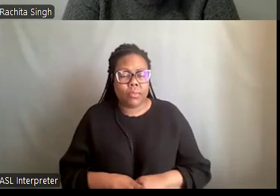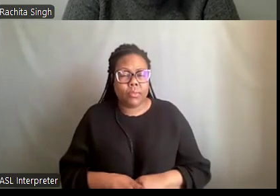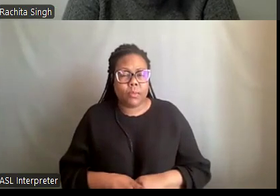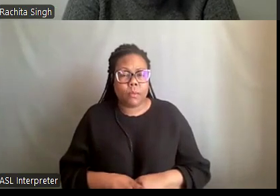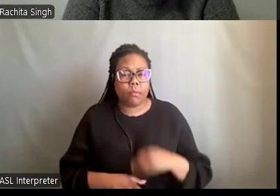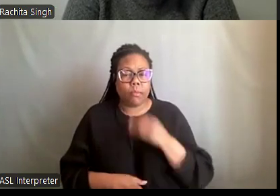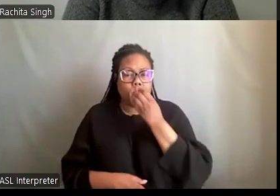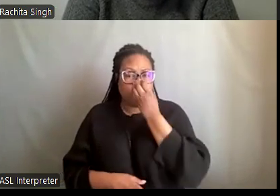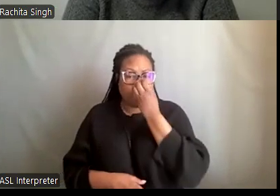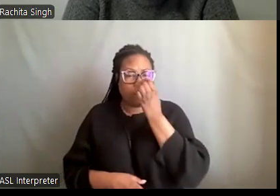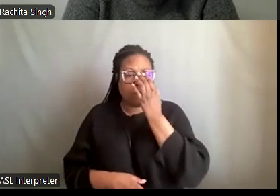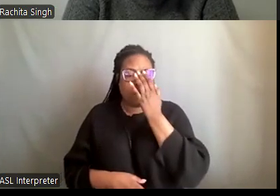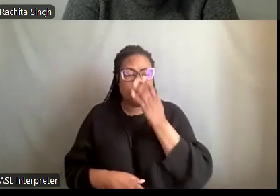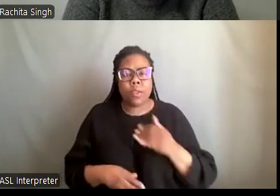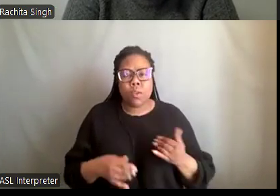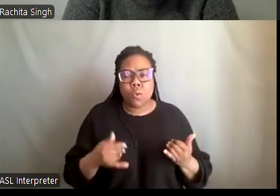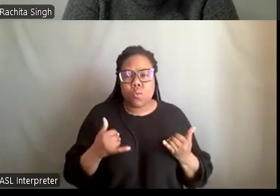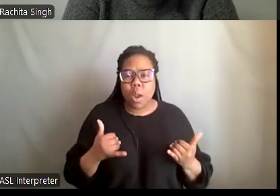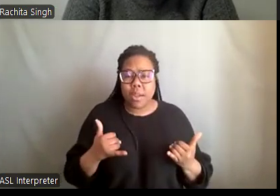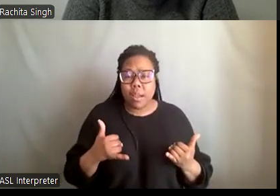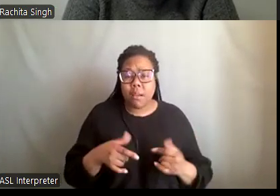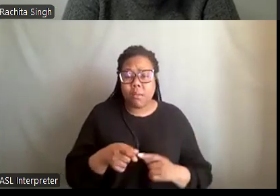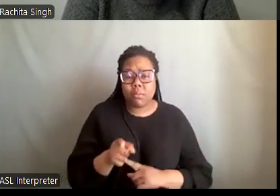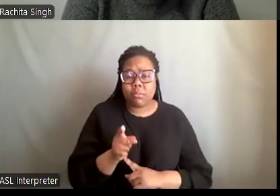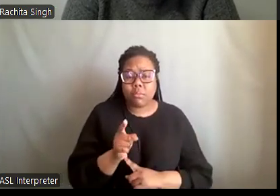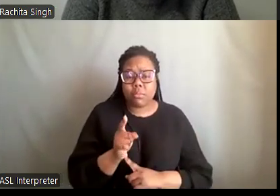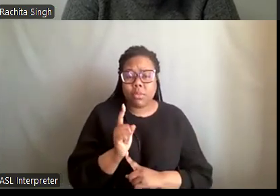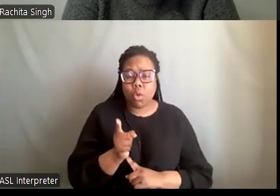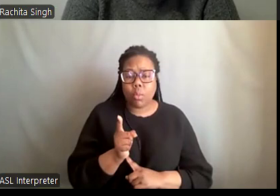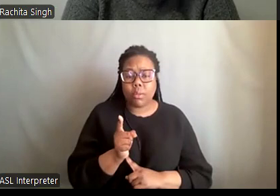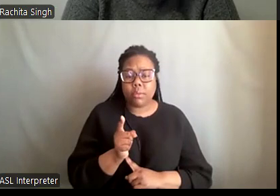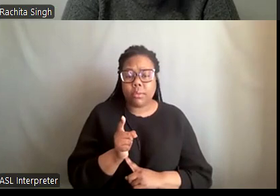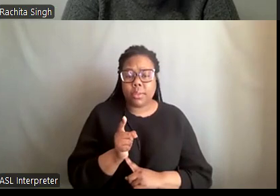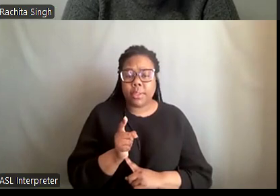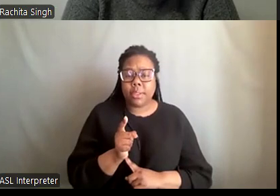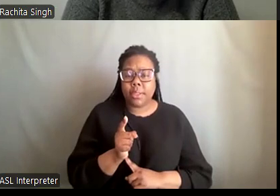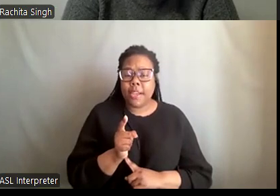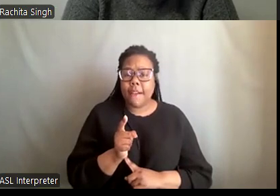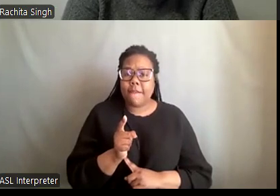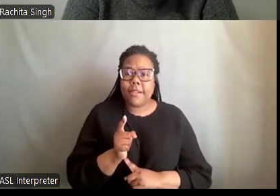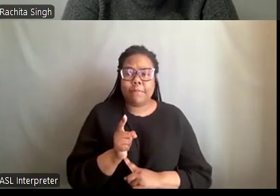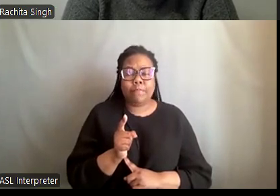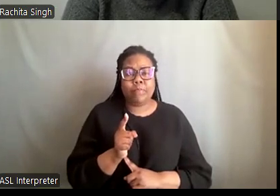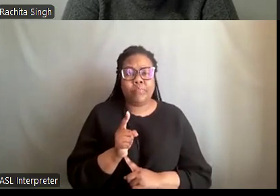And I think the point being that we're in a moment